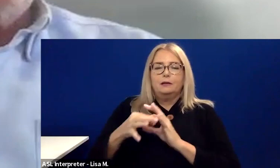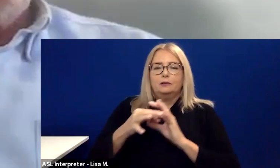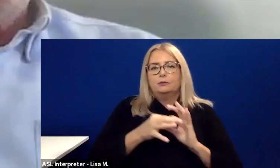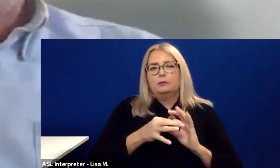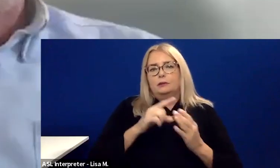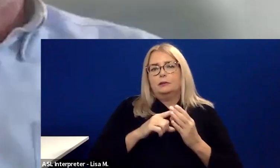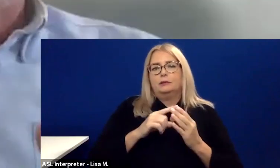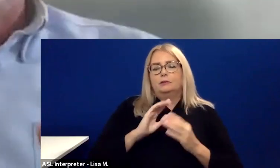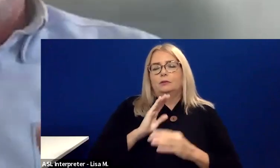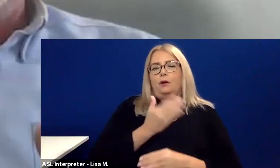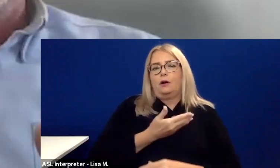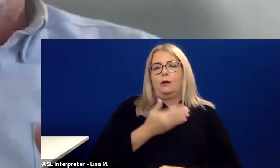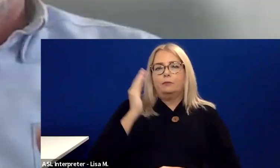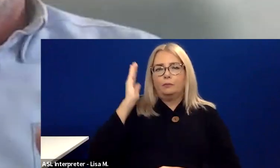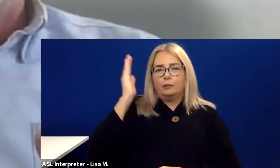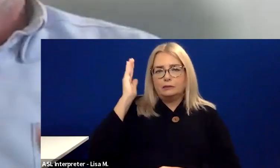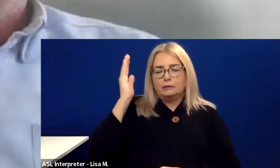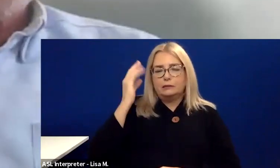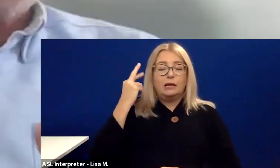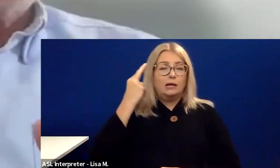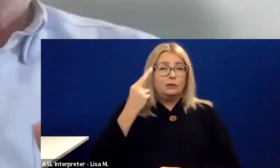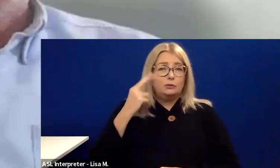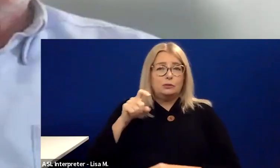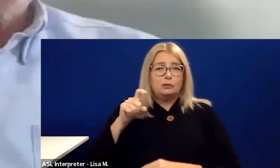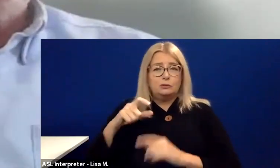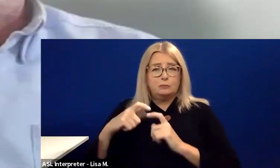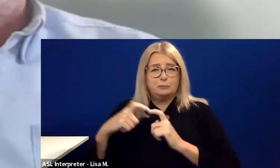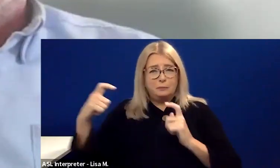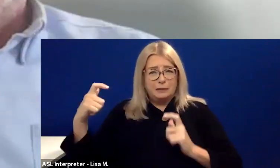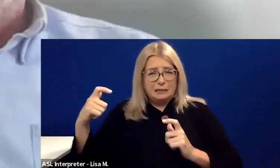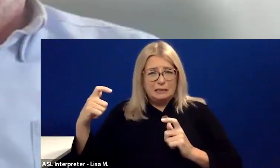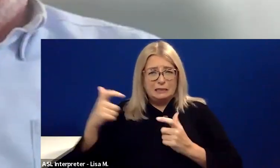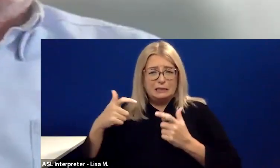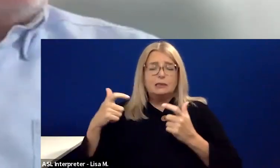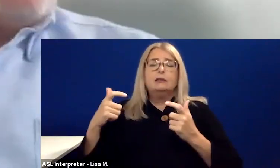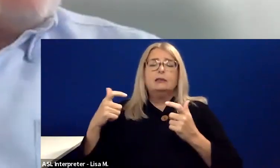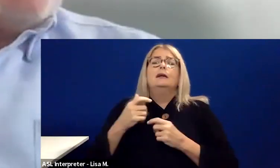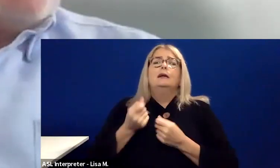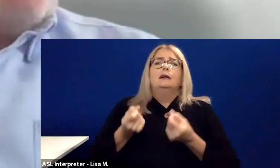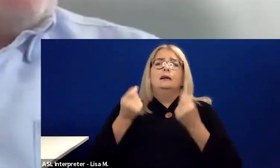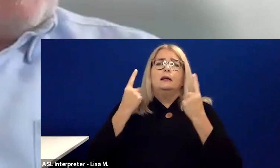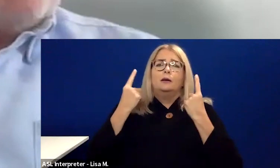the reason it's so big it's is comprehension is so dependent on what you already know about